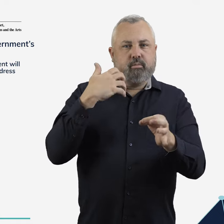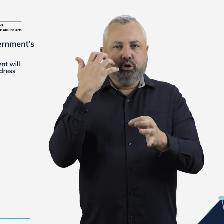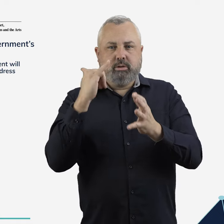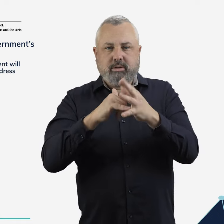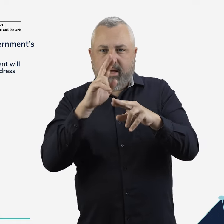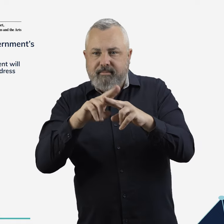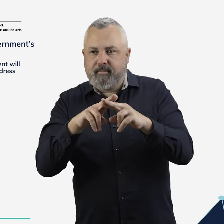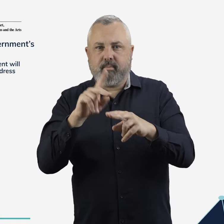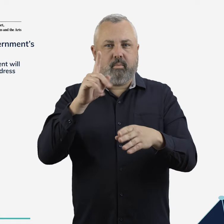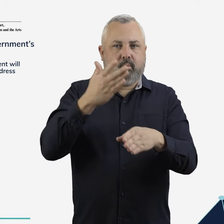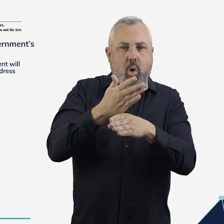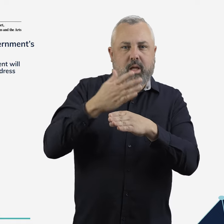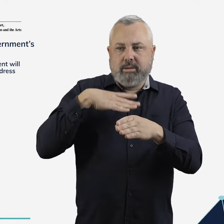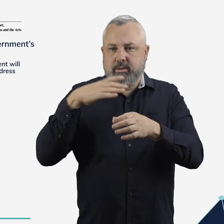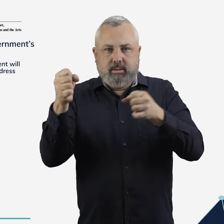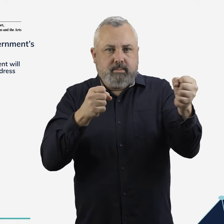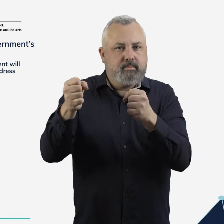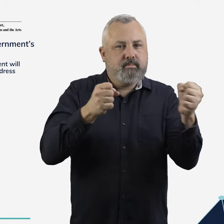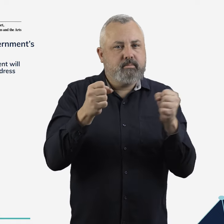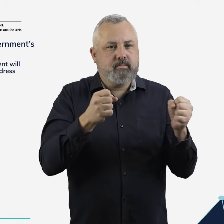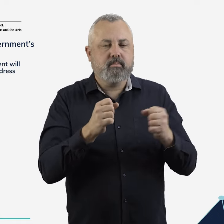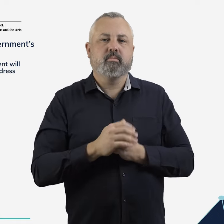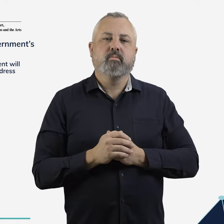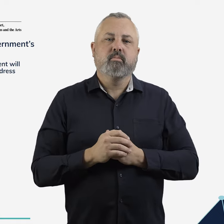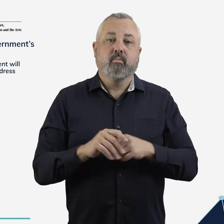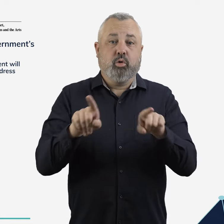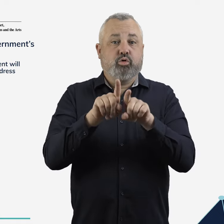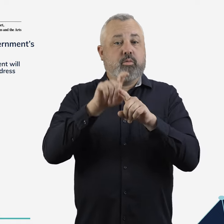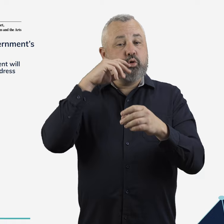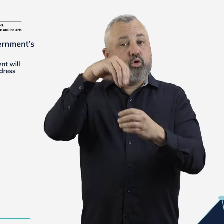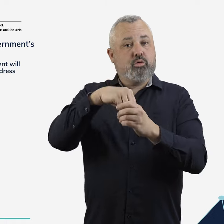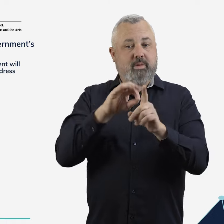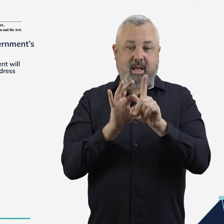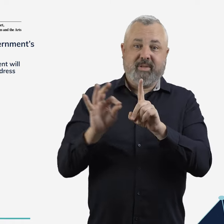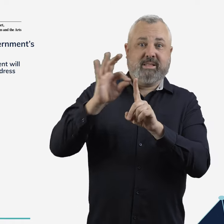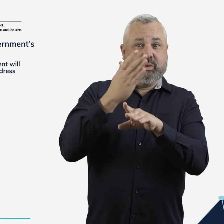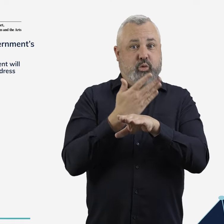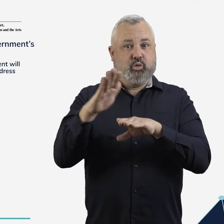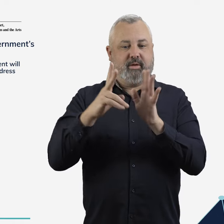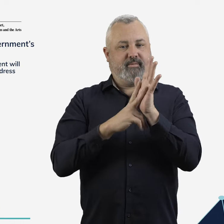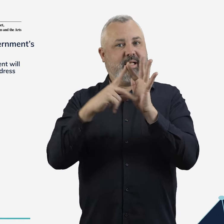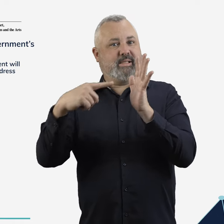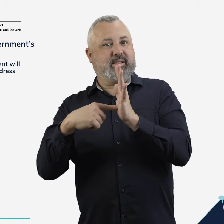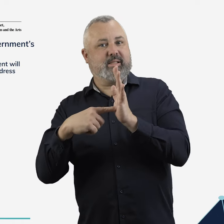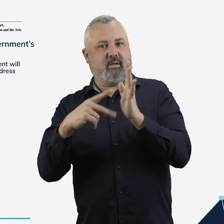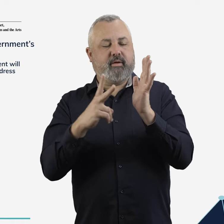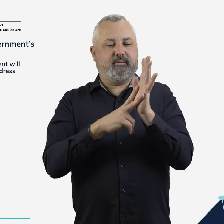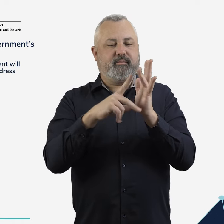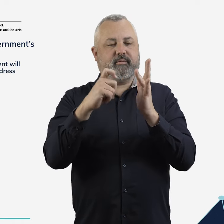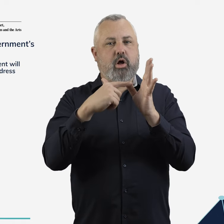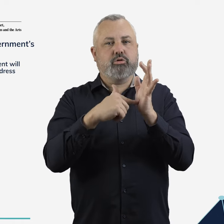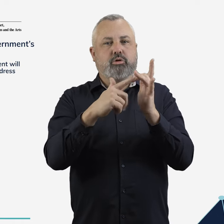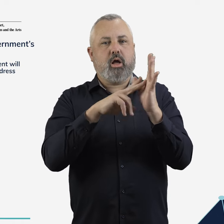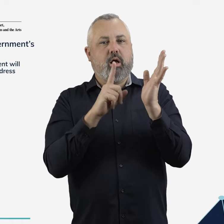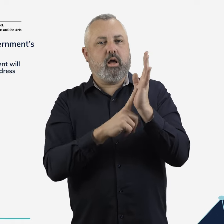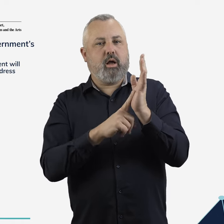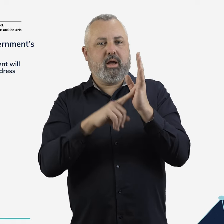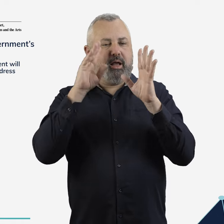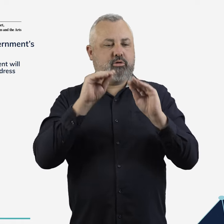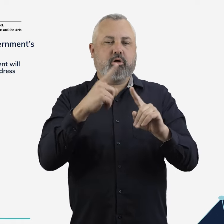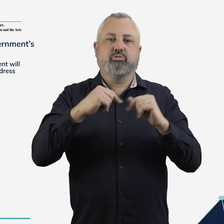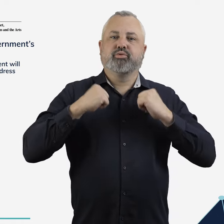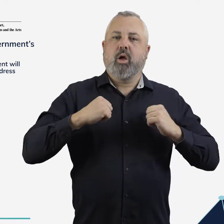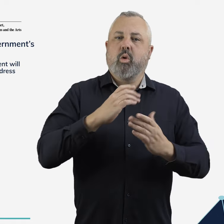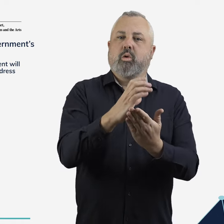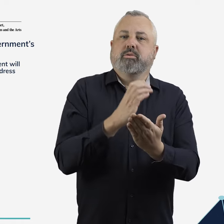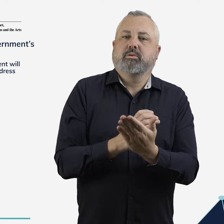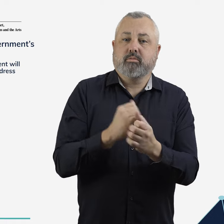future workforce needs, including new and updated vocational education and training (VET) courses to